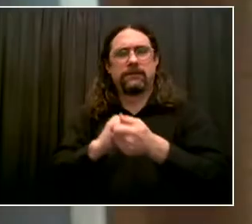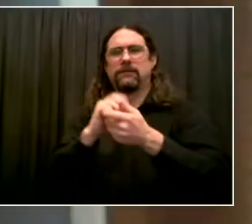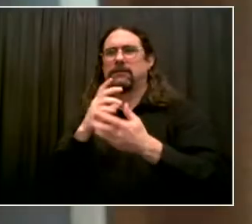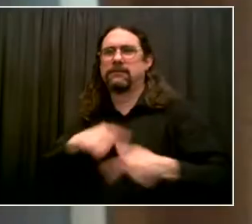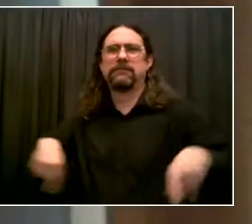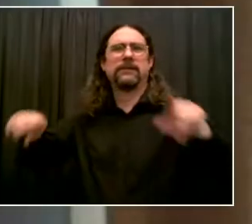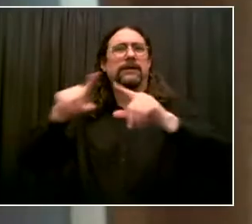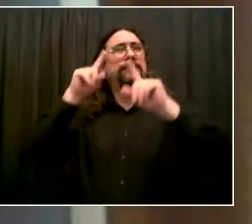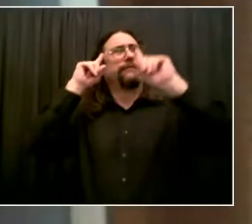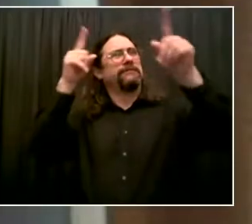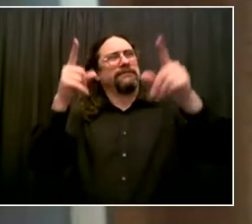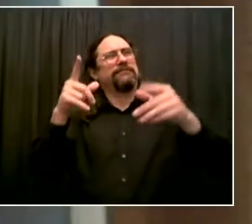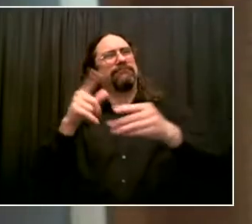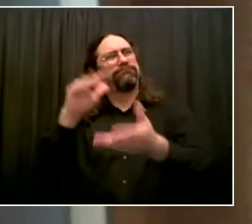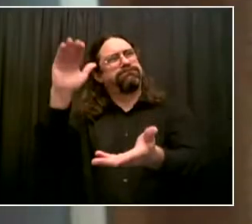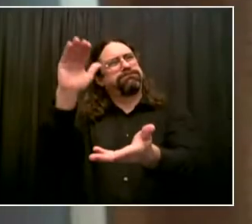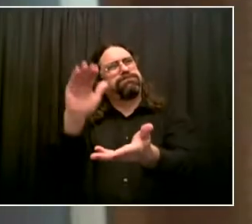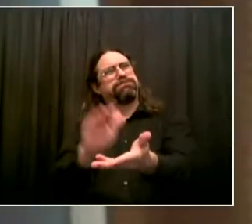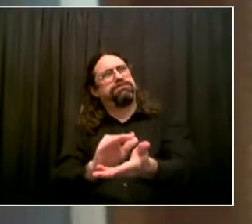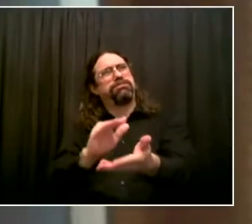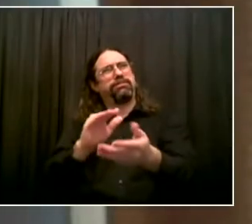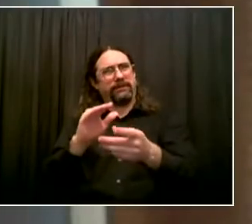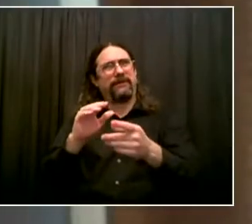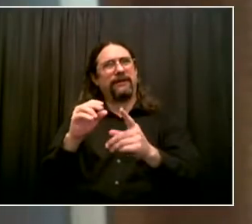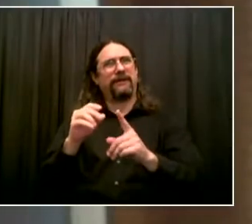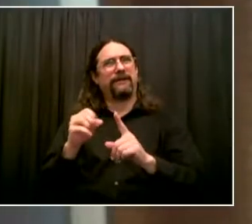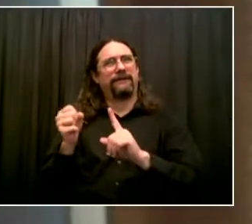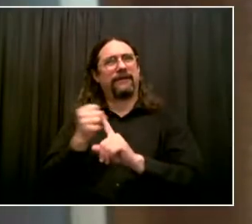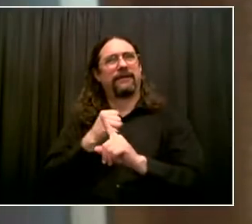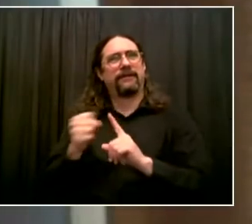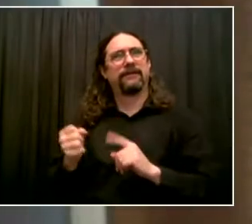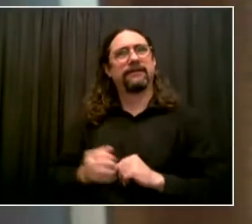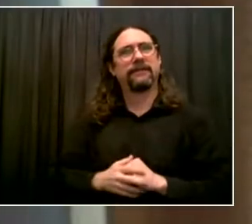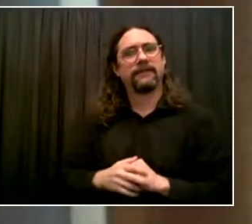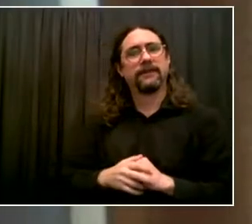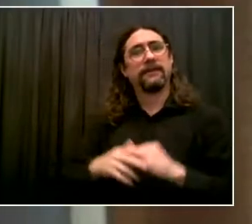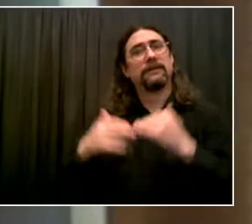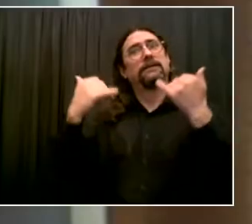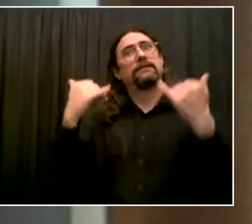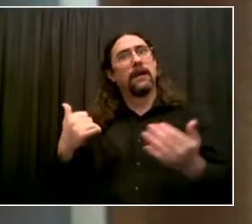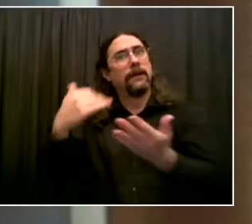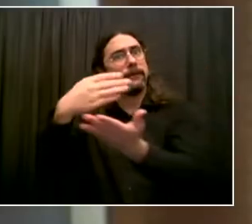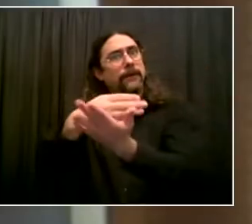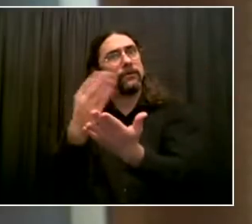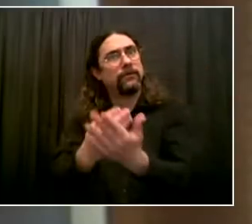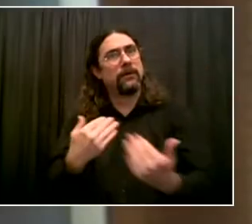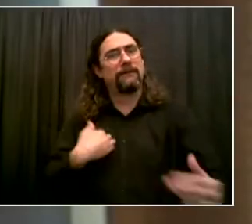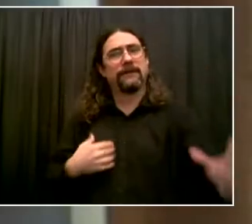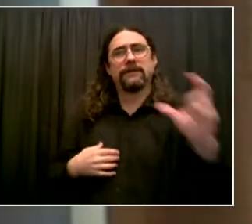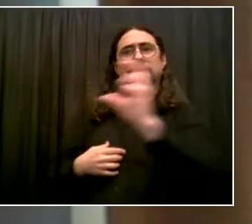IT IS TO THE MEMBERS OF MY COMMUNITY TO SEE THE RETURN IN